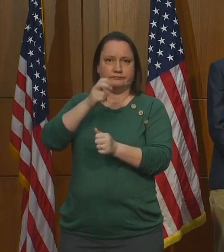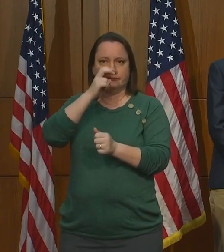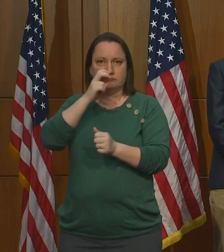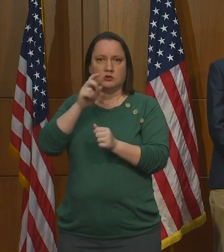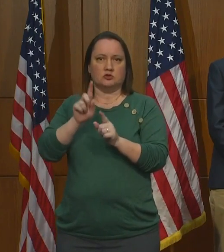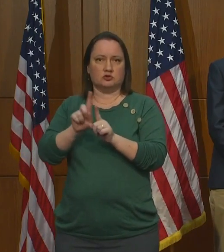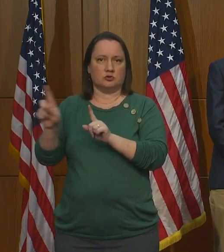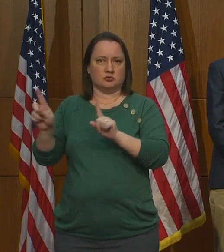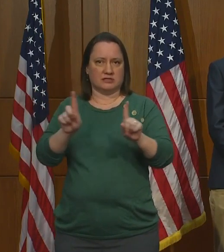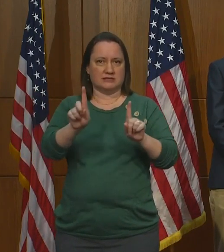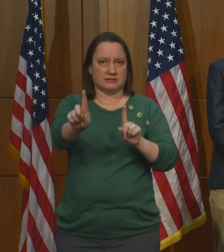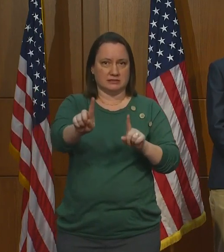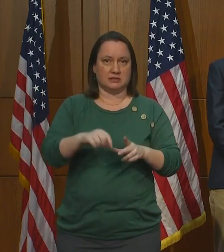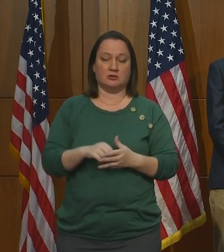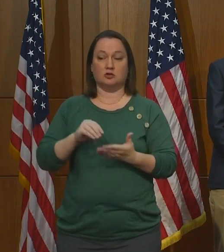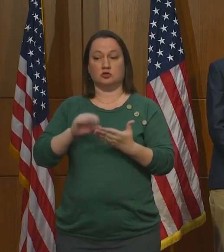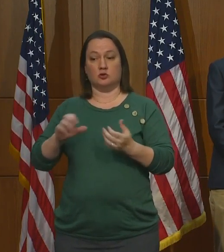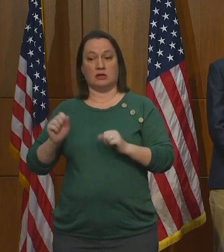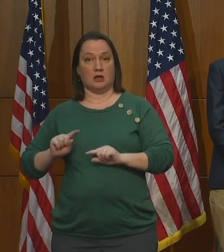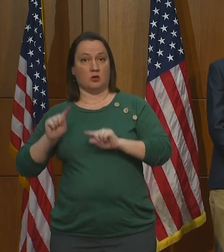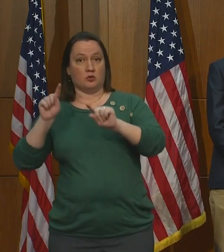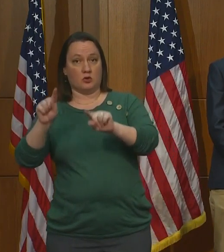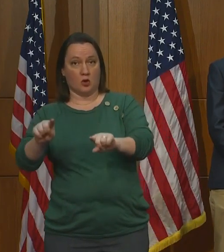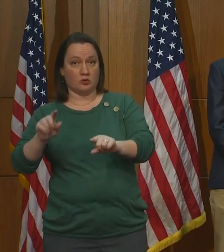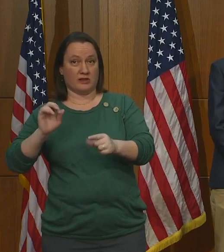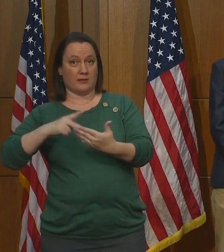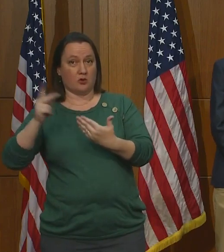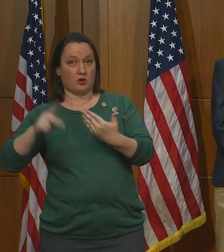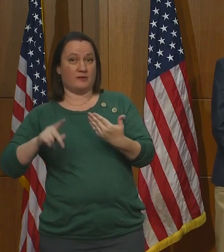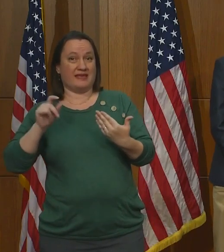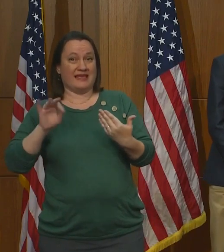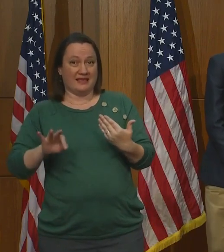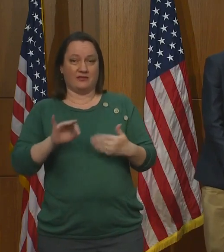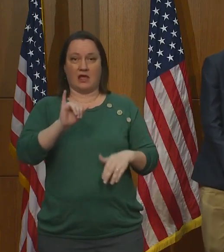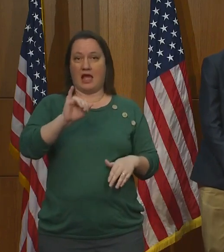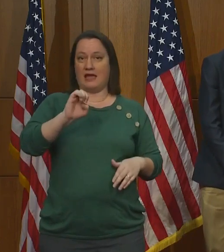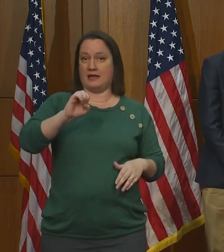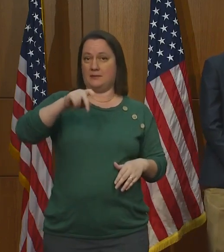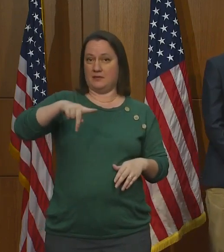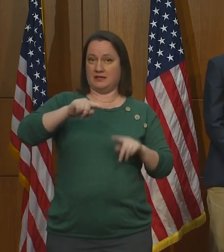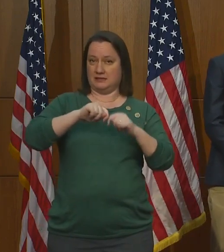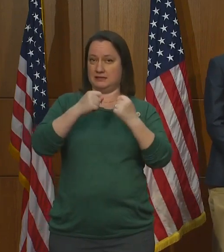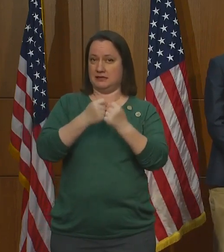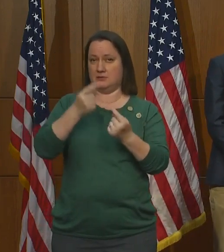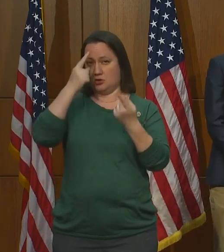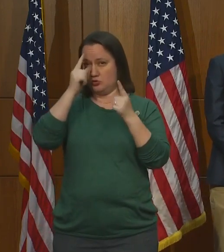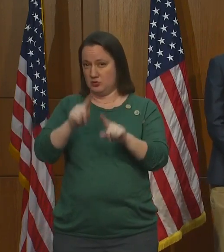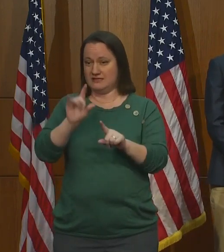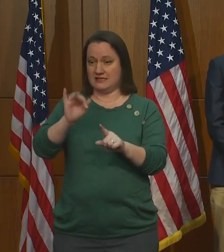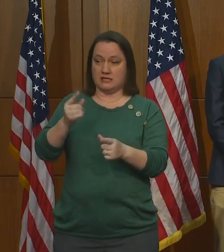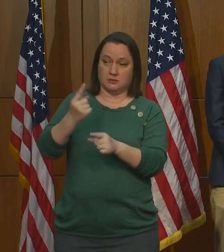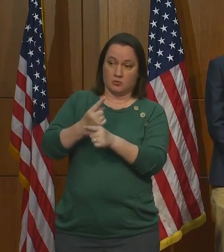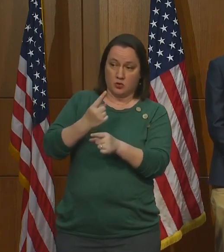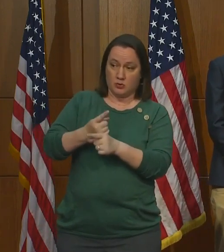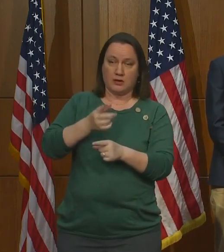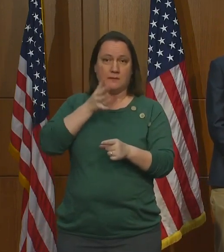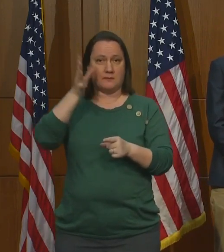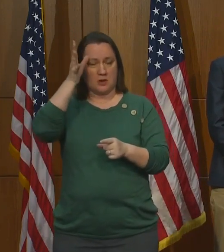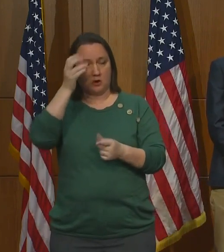WITH STRICT SOCIAL DISTANCING. STUDENTS WILL ONLY ATTEND SUCH PROGRAMMES OF THE INDEPENDENT INDIVIDUALIZED EDUCATION